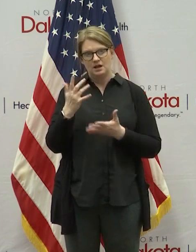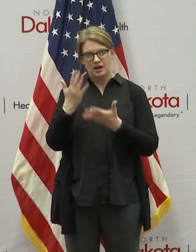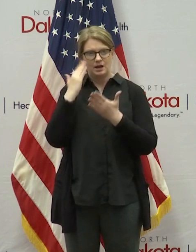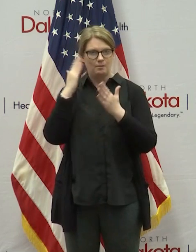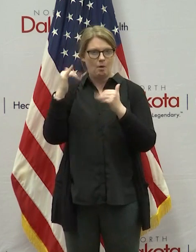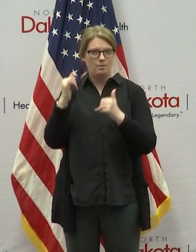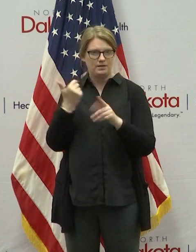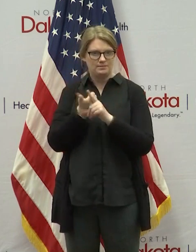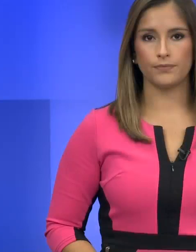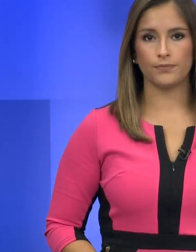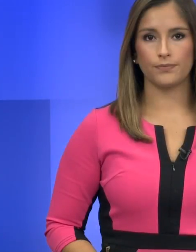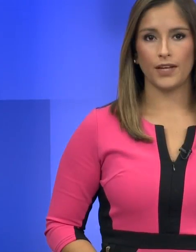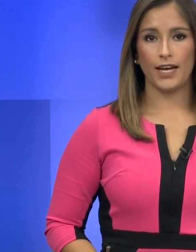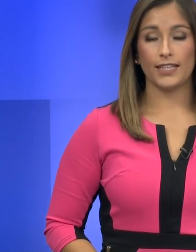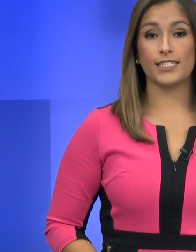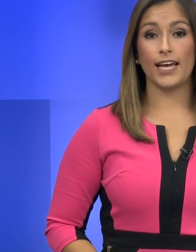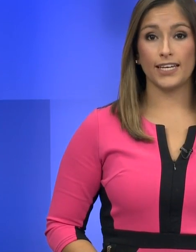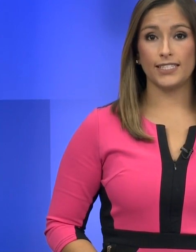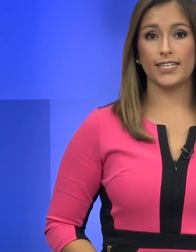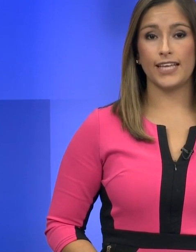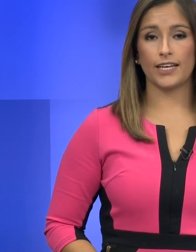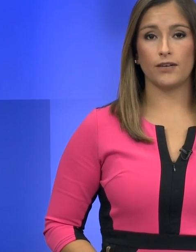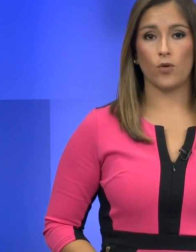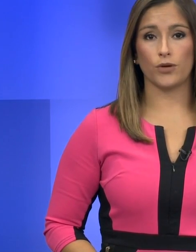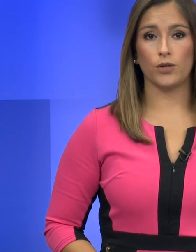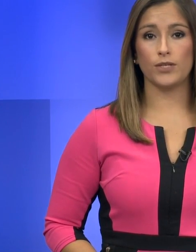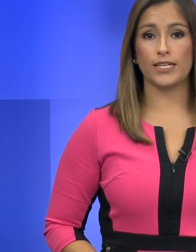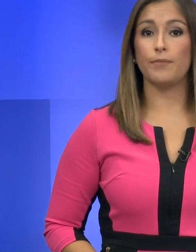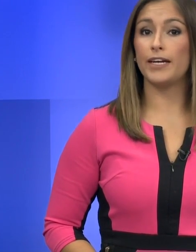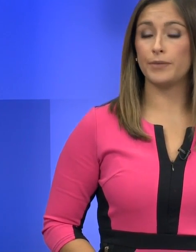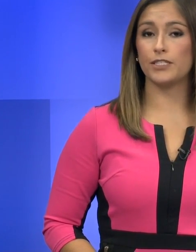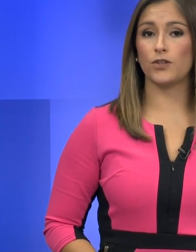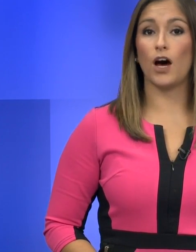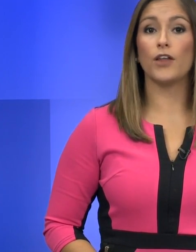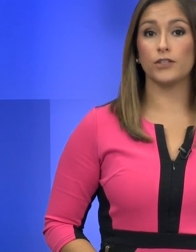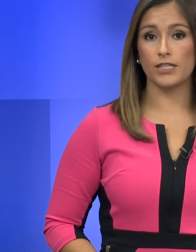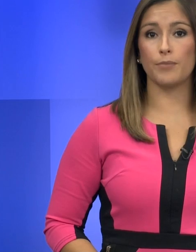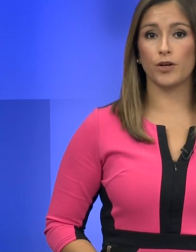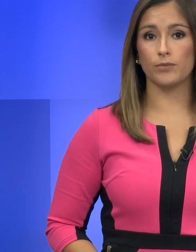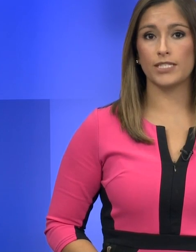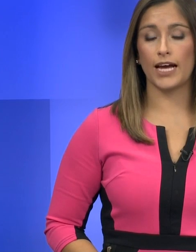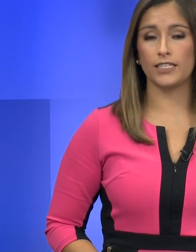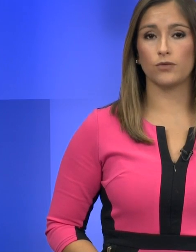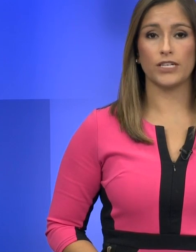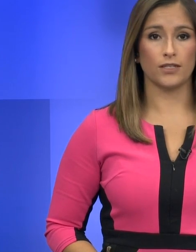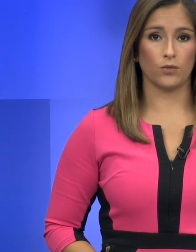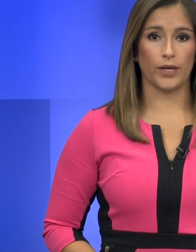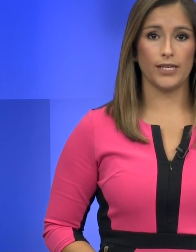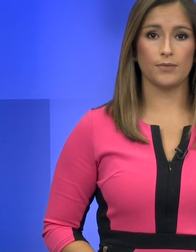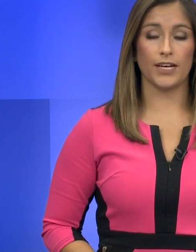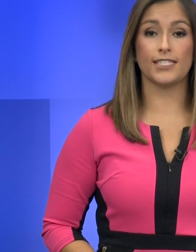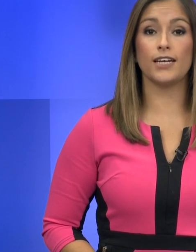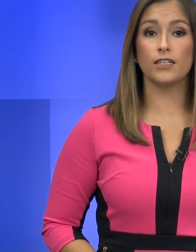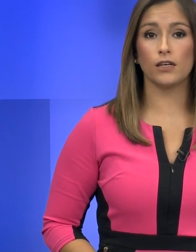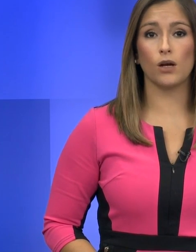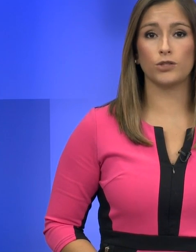CONTINUE TO LOOK AT SHORING UP THE UNEMPLOYMENT INSURANCE ACCOUNTS. THE SECOND EXECUTIVE ORDER WAS AN AMMENDMENT TO THE OTHERS